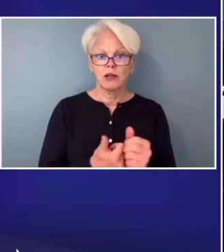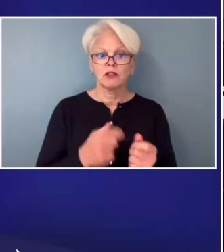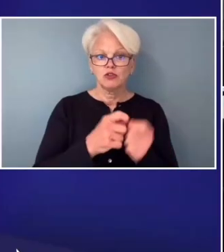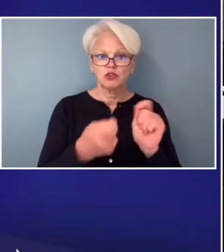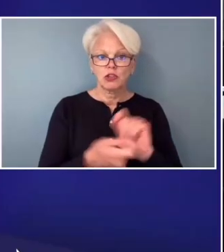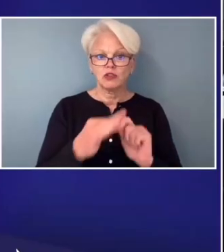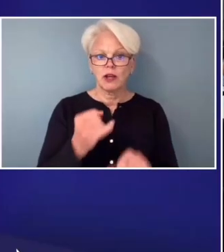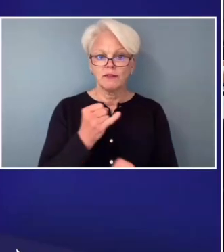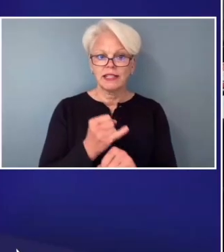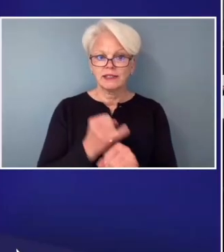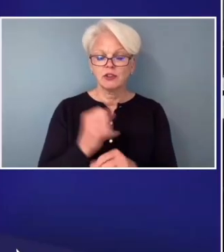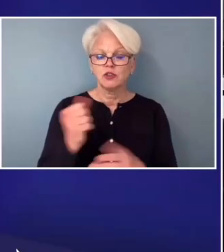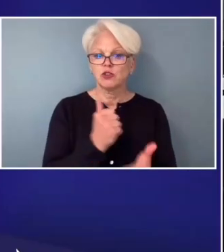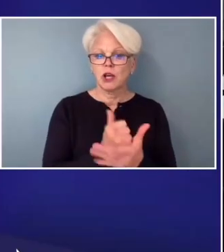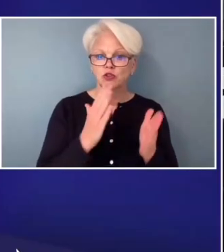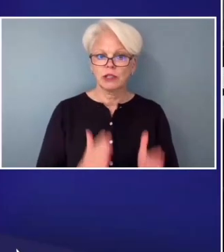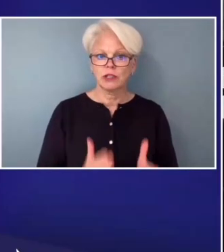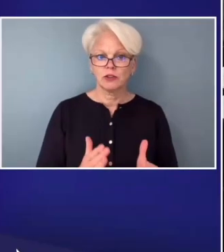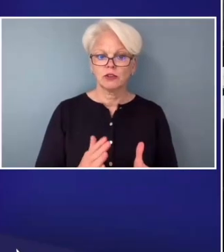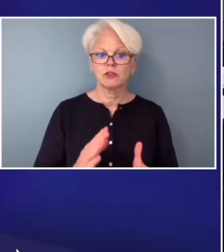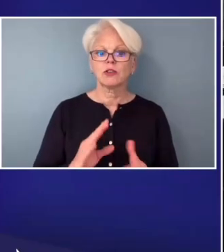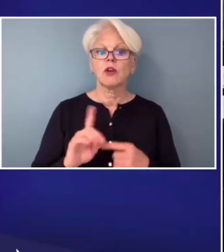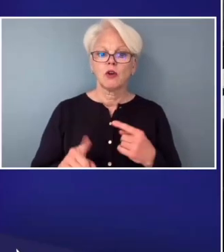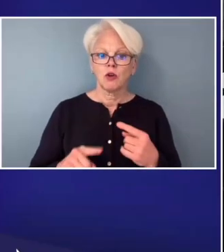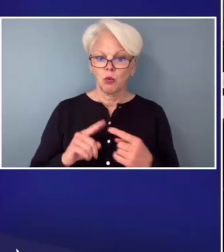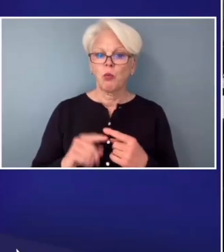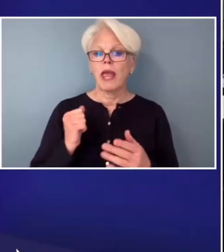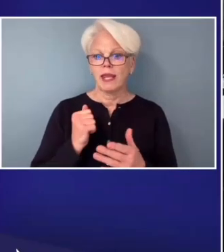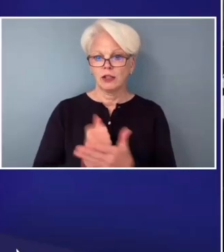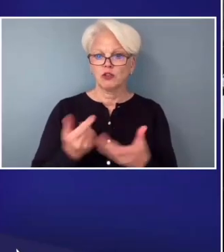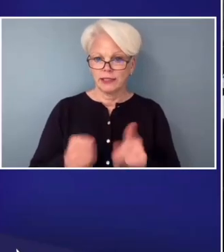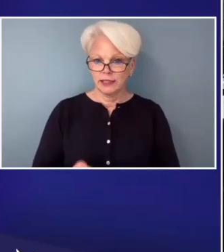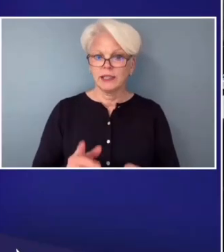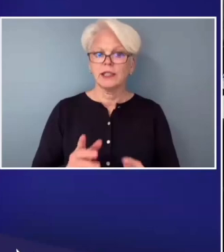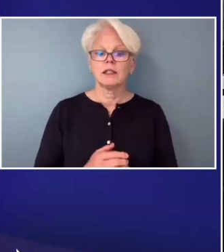accreditors when accredited. The rationale was that the proposal was intended